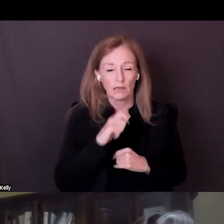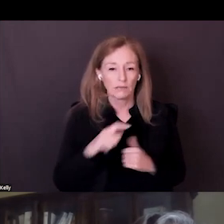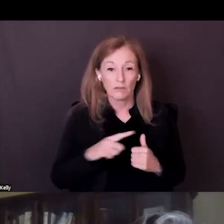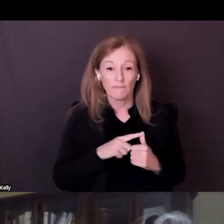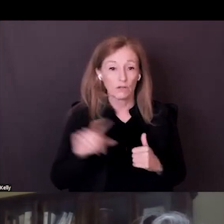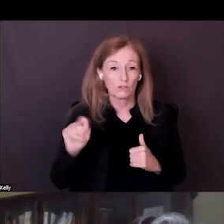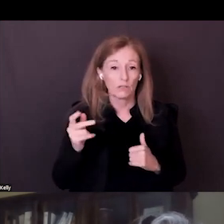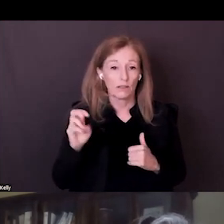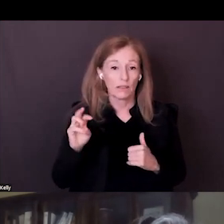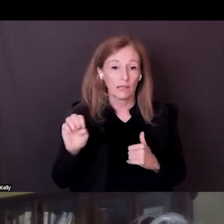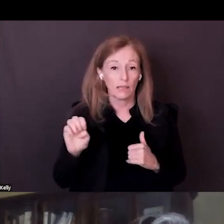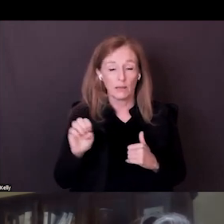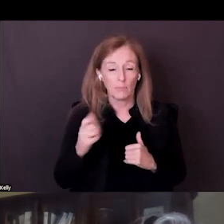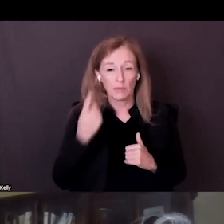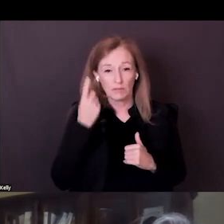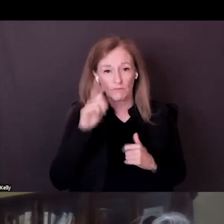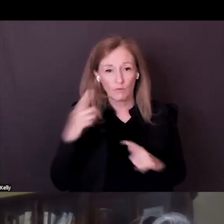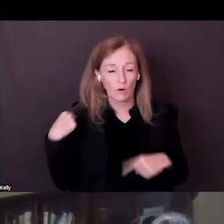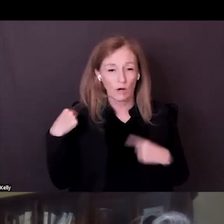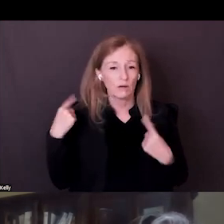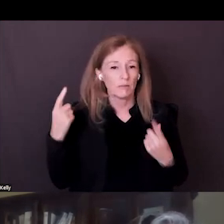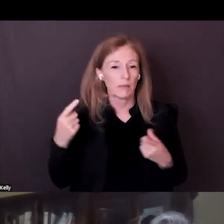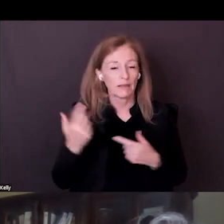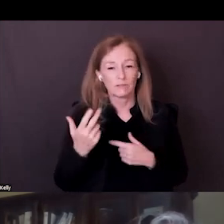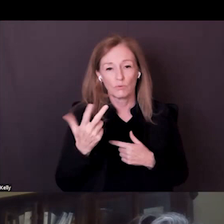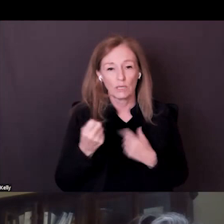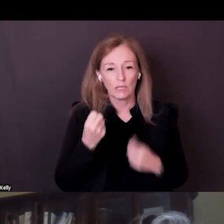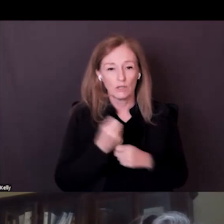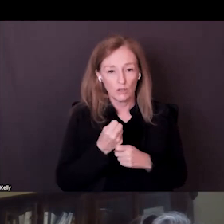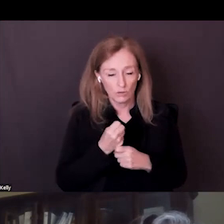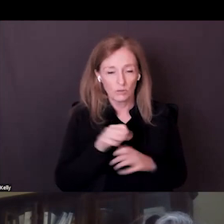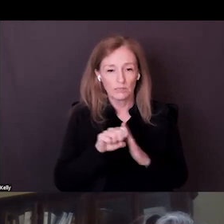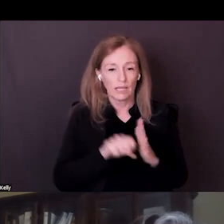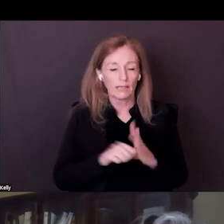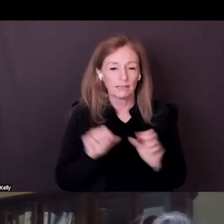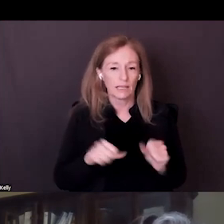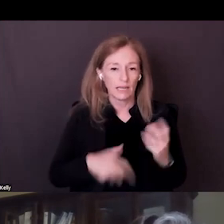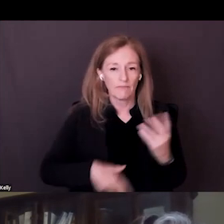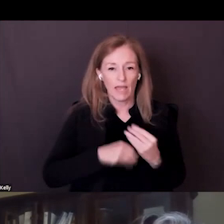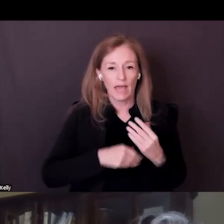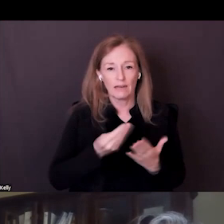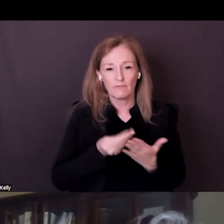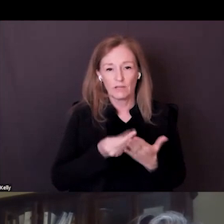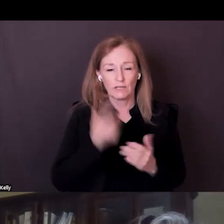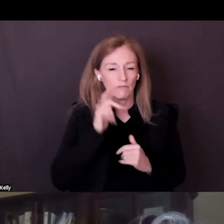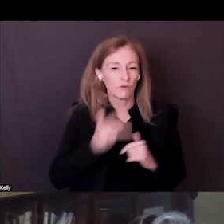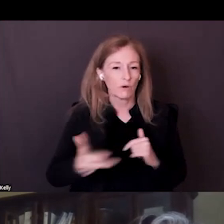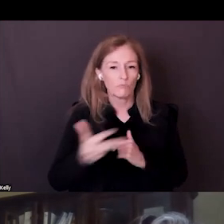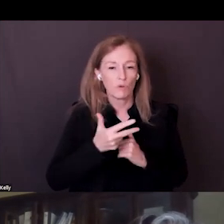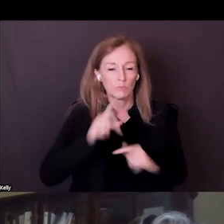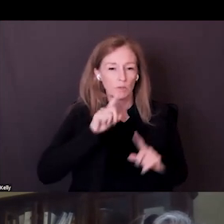FOR THREE YEARS STATES CAN GET FUNDING FOR MOBILE RESPONSE TEAMS AND MEMBERS.